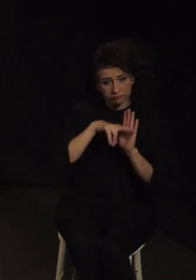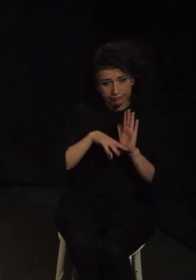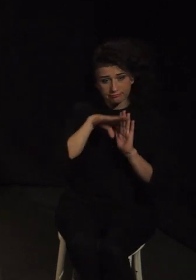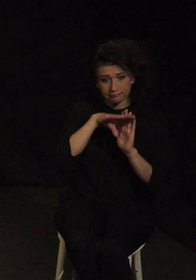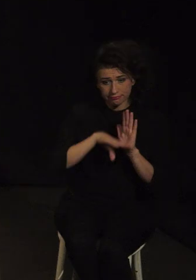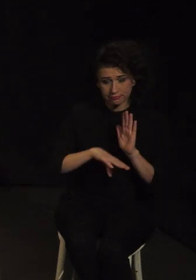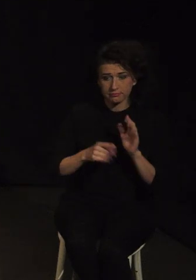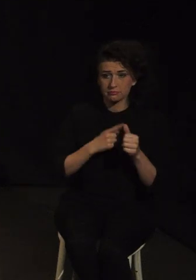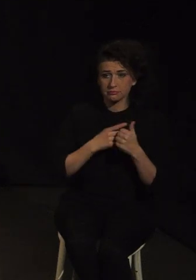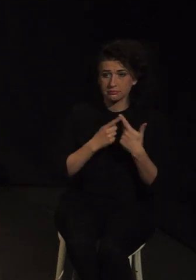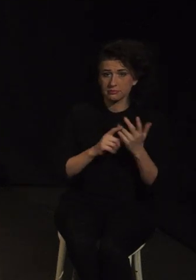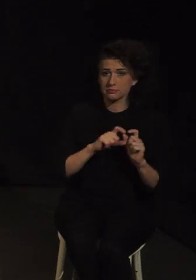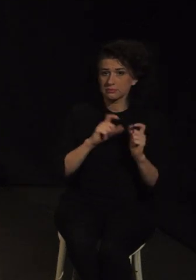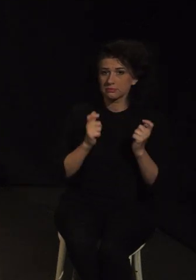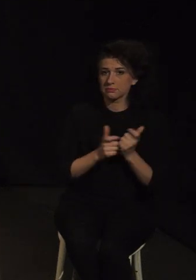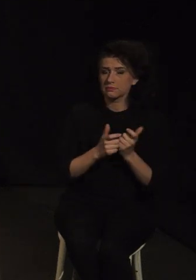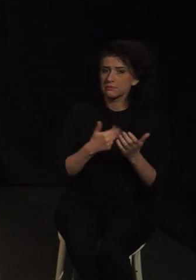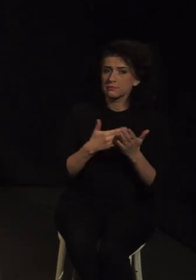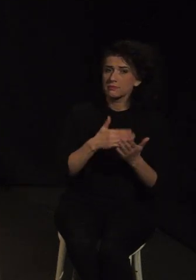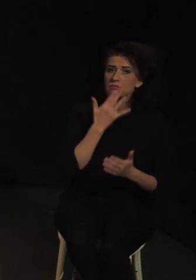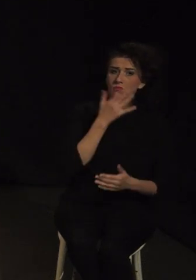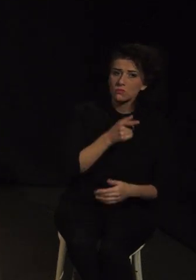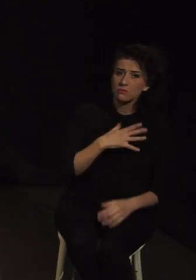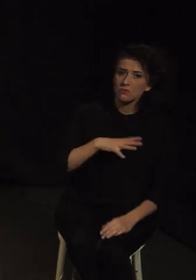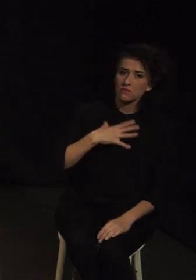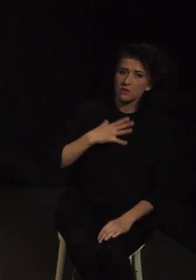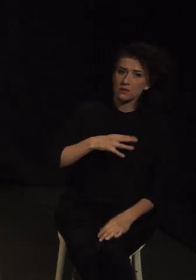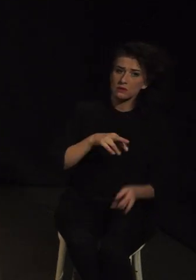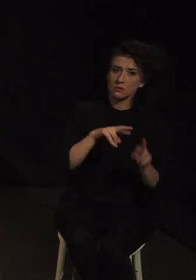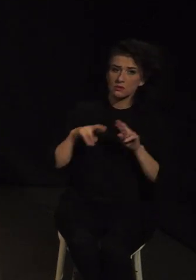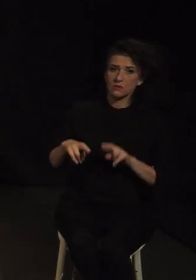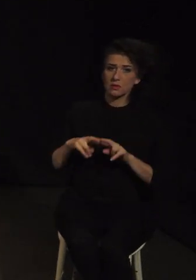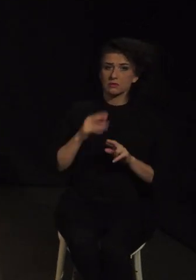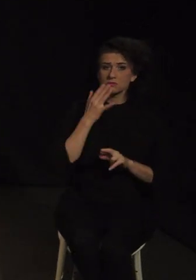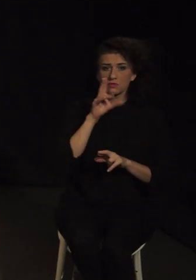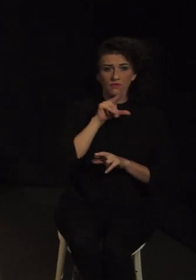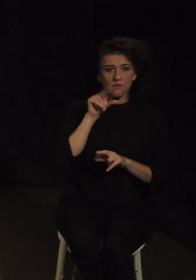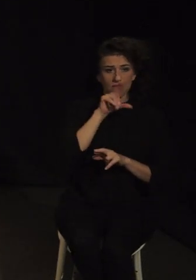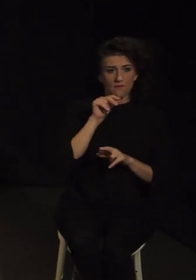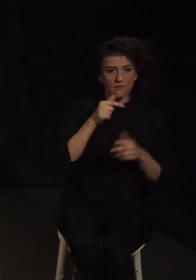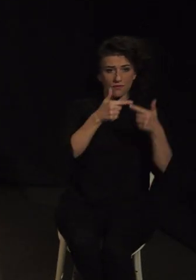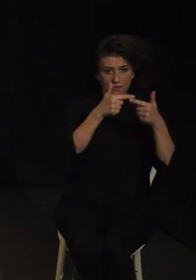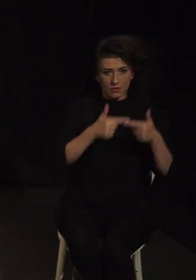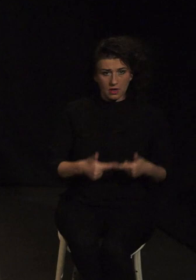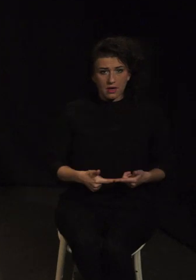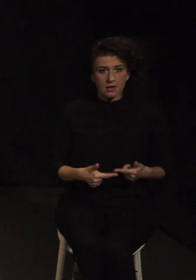That is why it is worth returning to reciting also the classic poems.